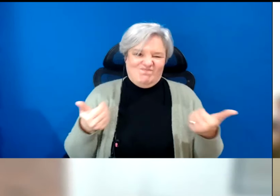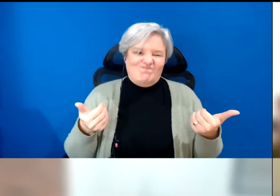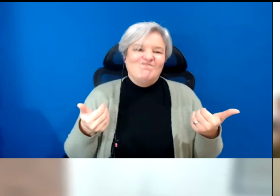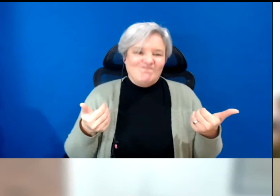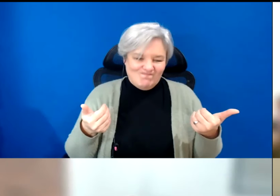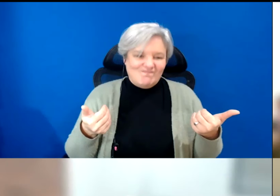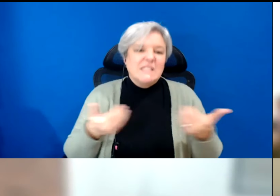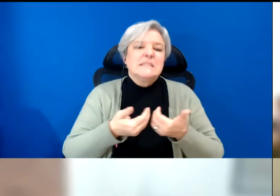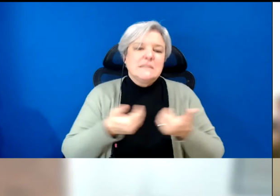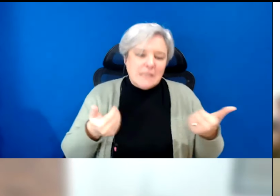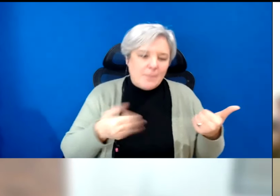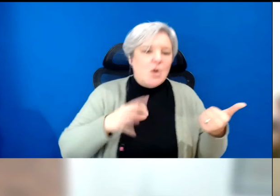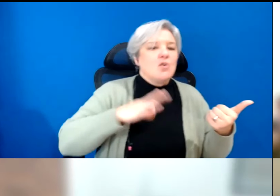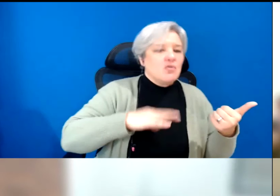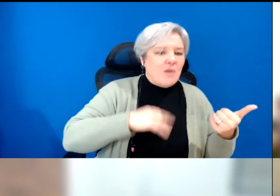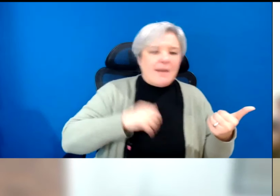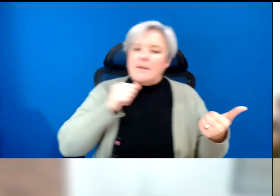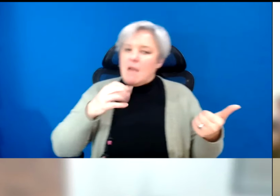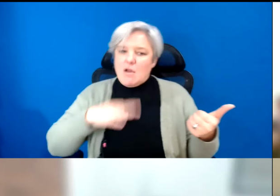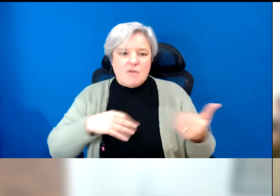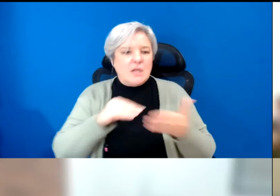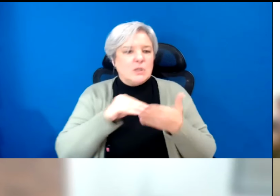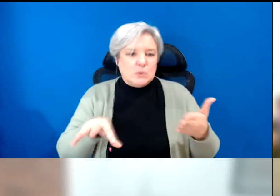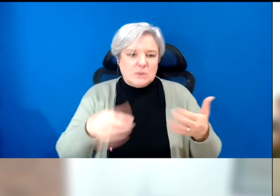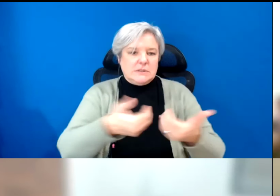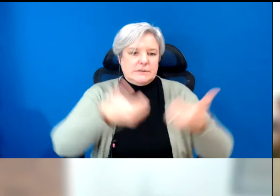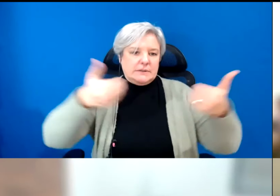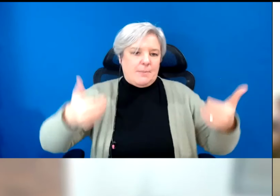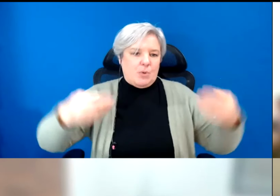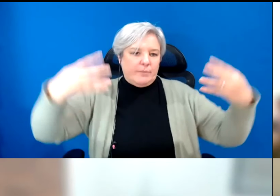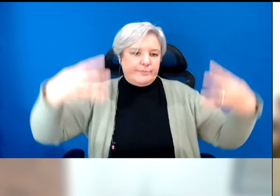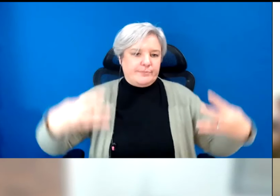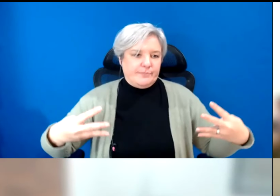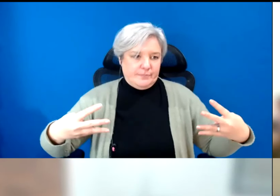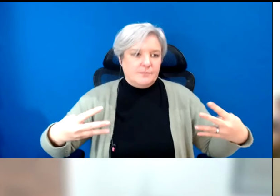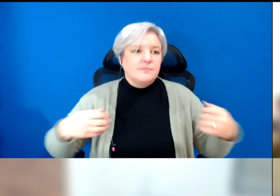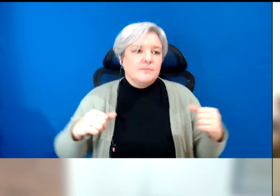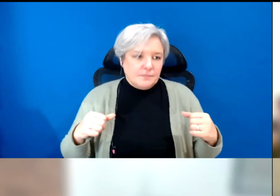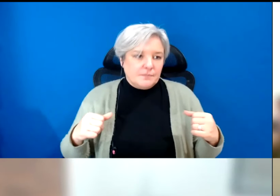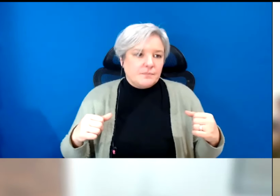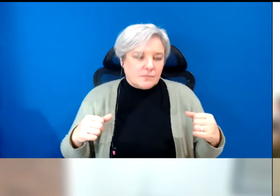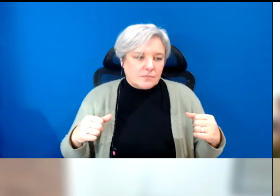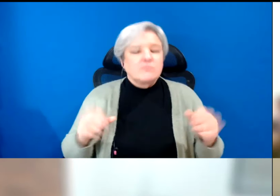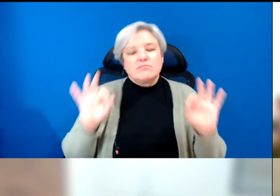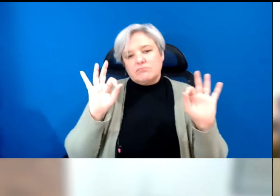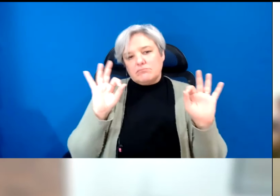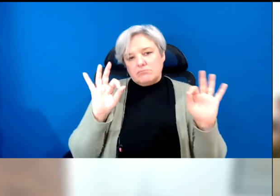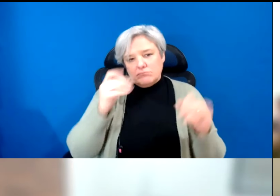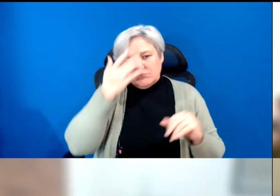So so the ones that are not noncredit, you're going to separate the section out. Okay, Mirna, thank you.